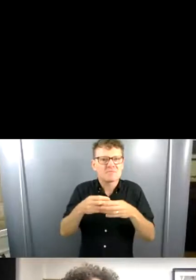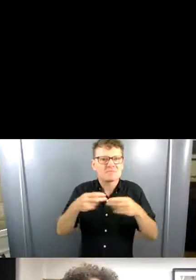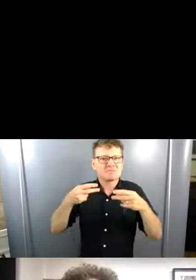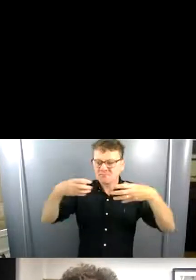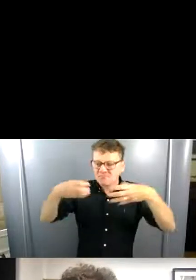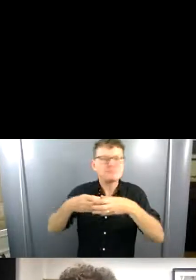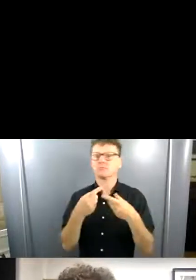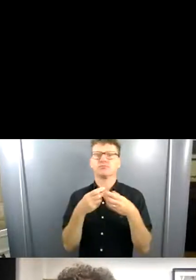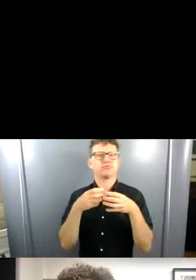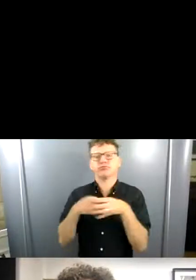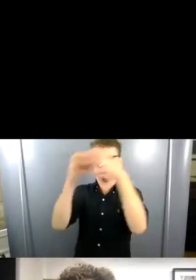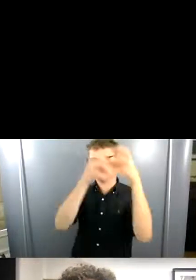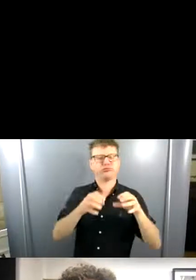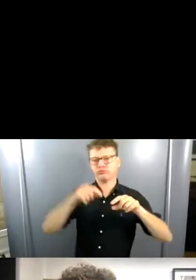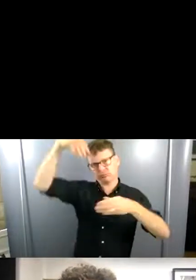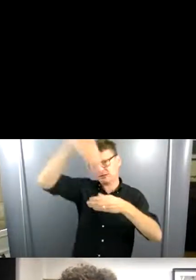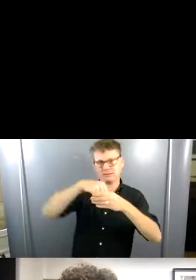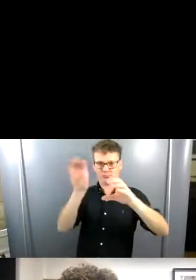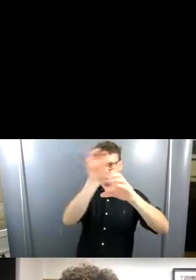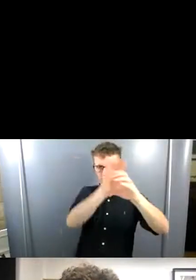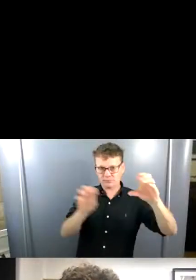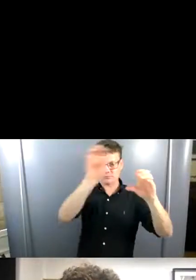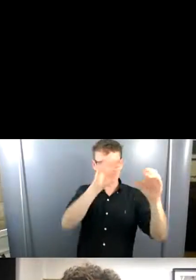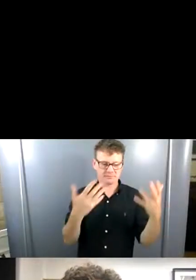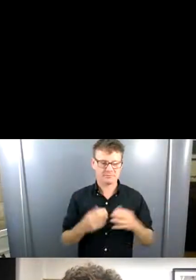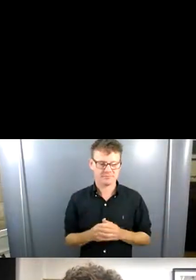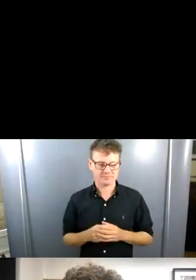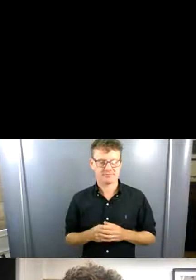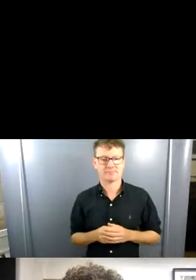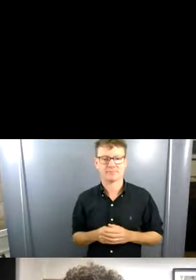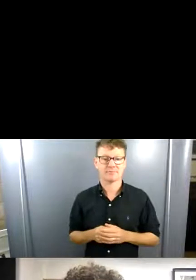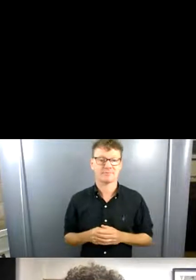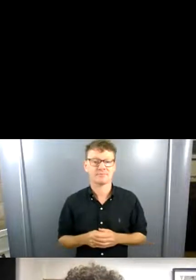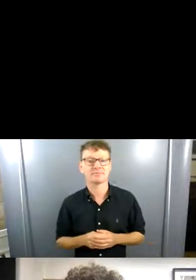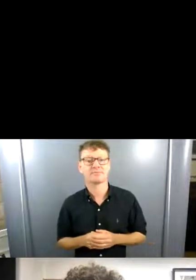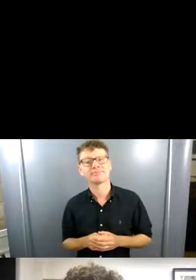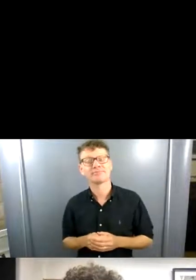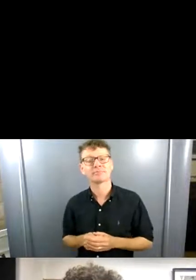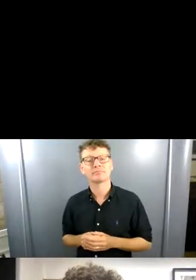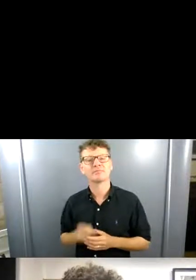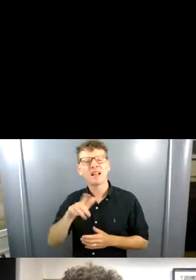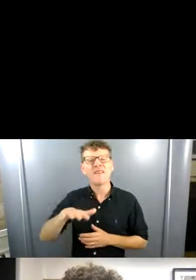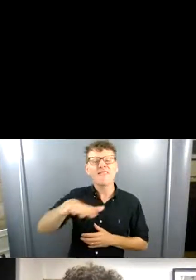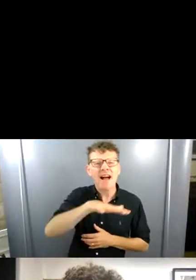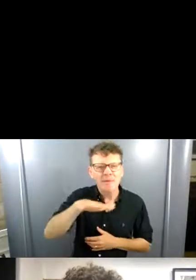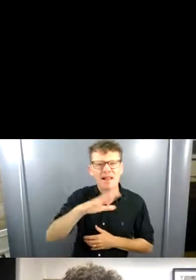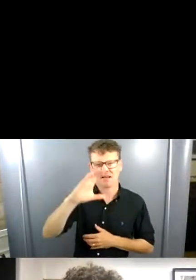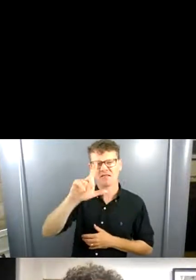which are clans which are associated with that land and that land is associated with